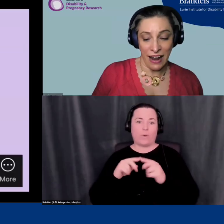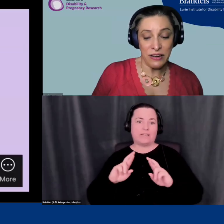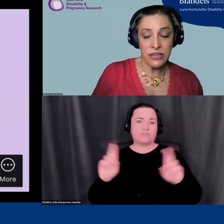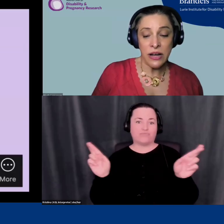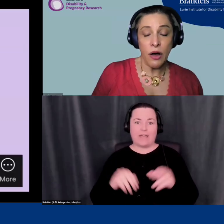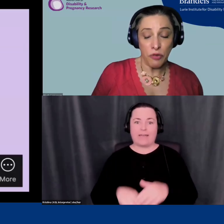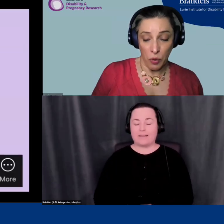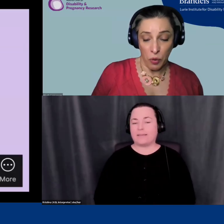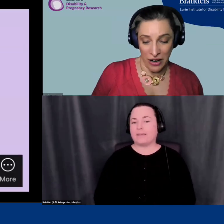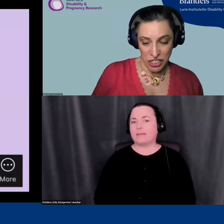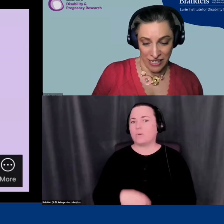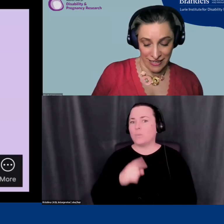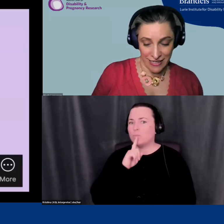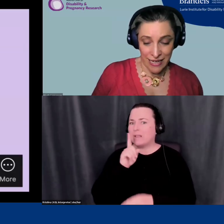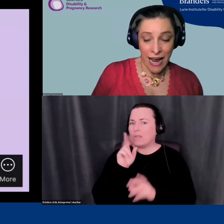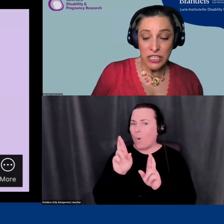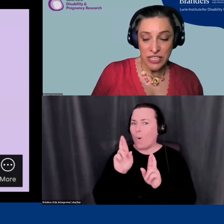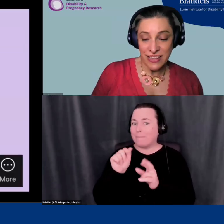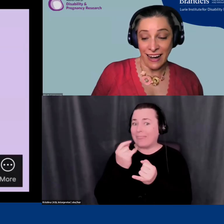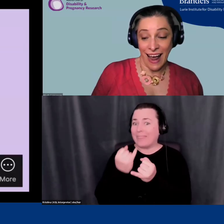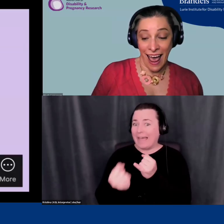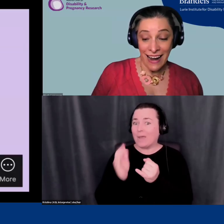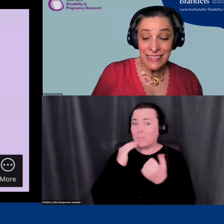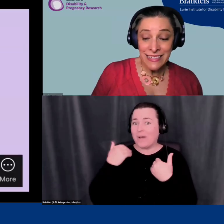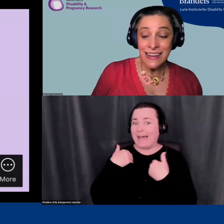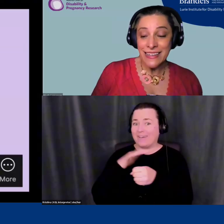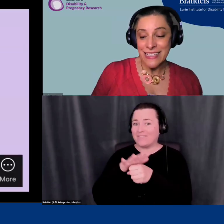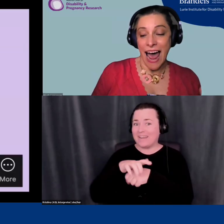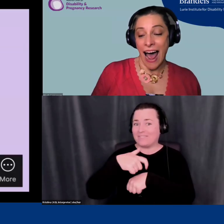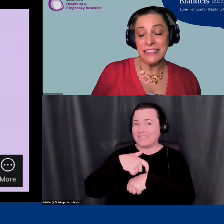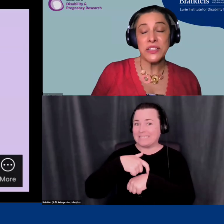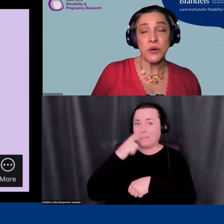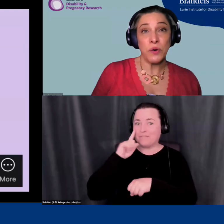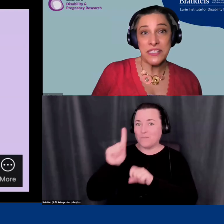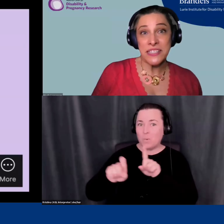the end for questions. To that end, to ask or